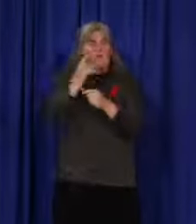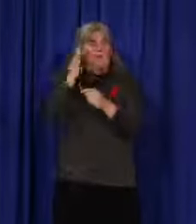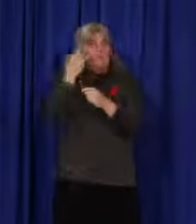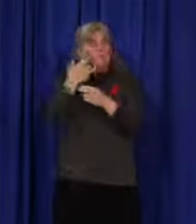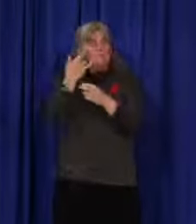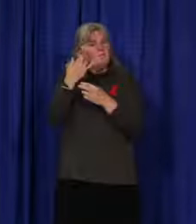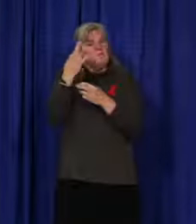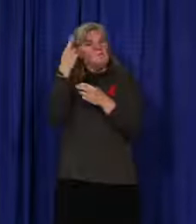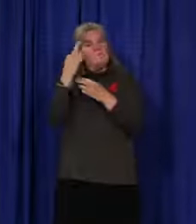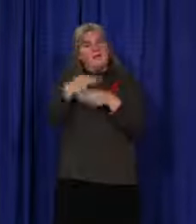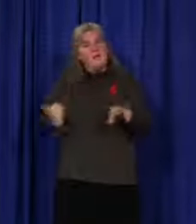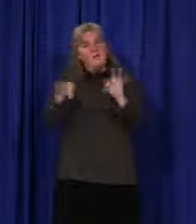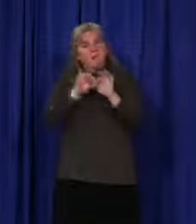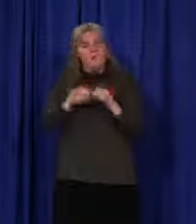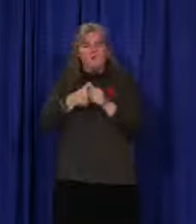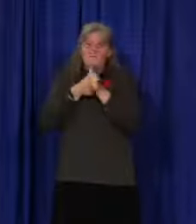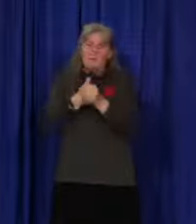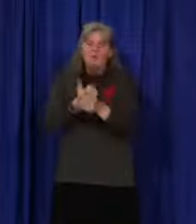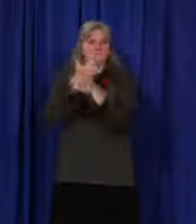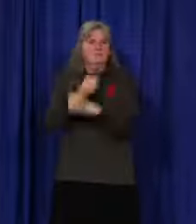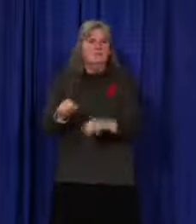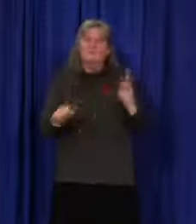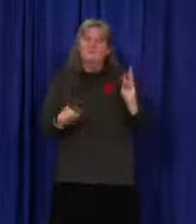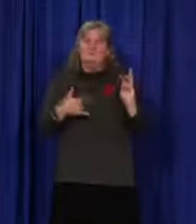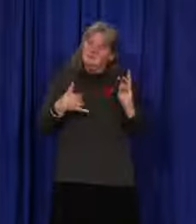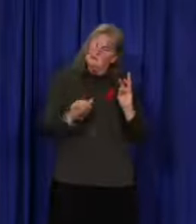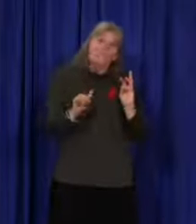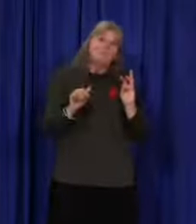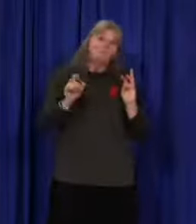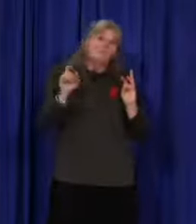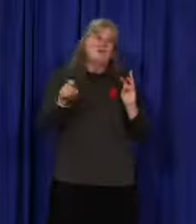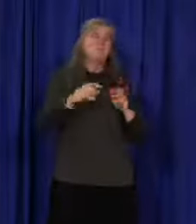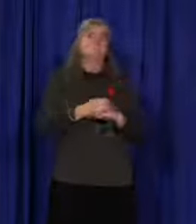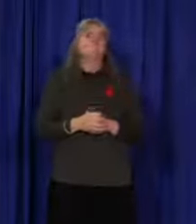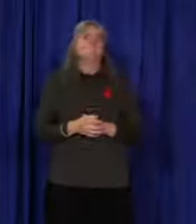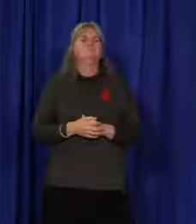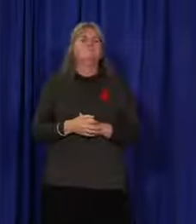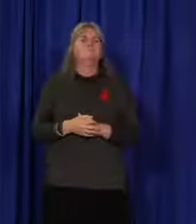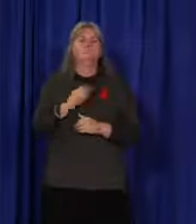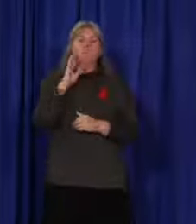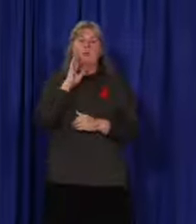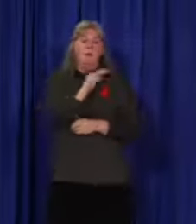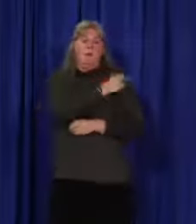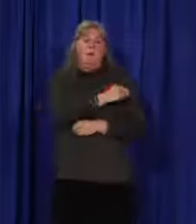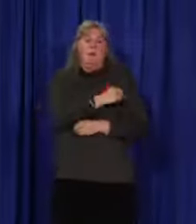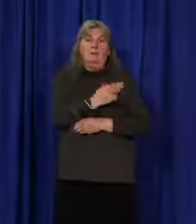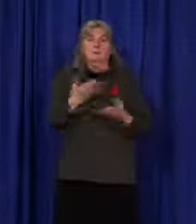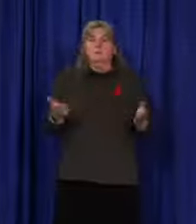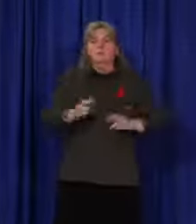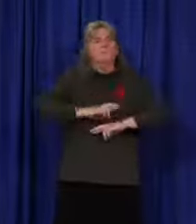participation, data at community level will also be available for communities to help us work